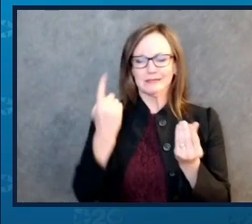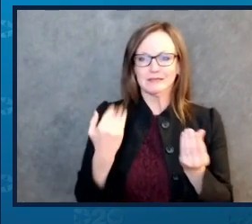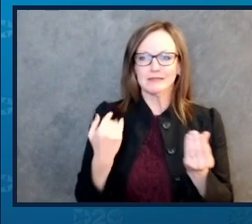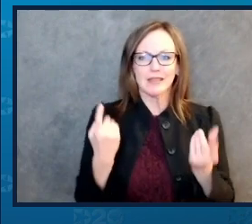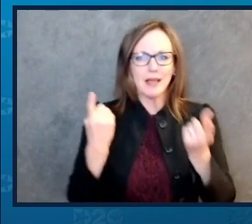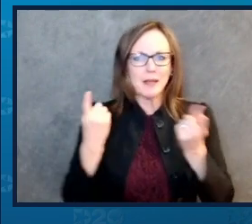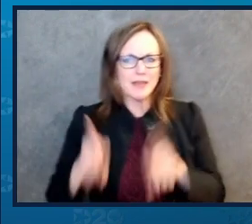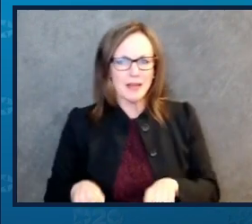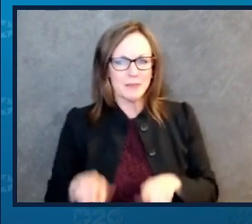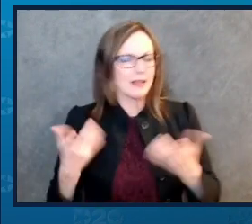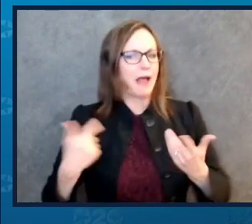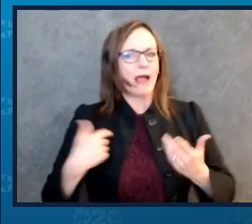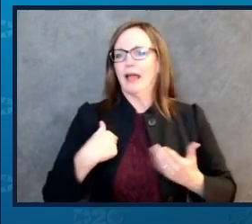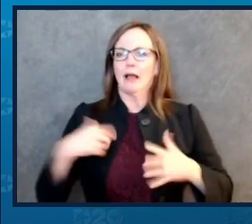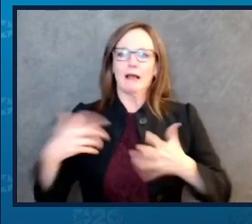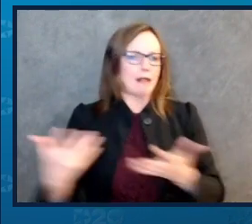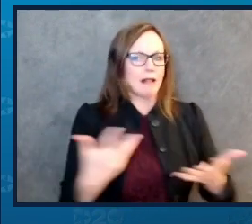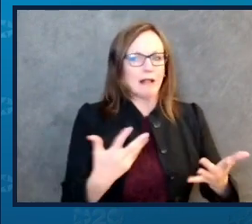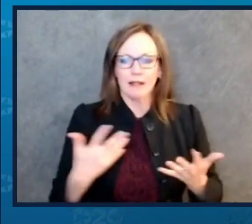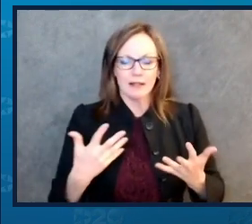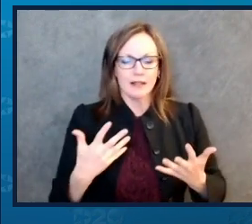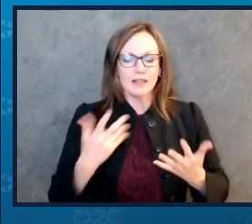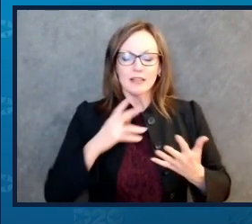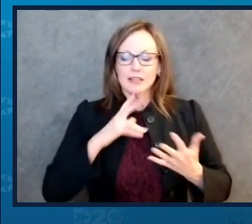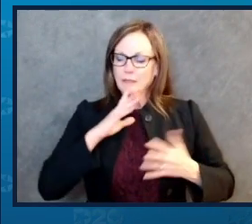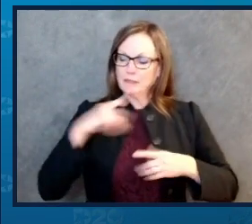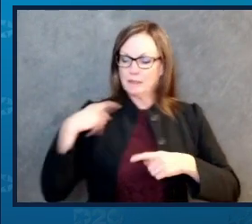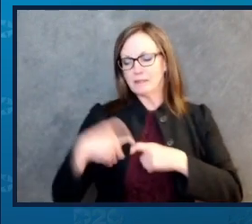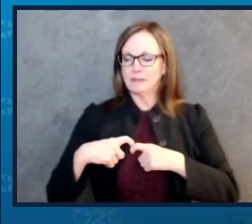MY MOTHER DID WHAT ANY MOTHER WOULD DO TO SAVE HER BABY'S